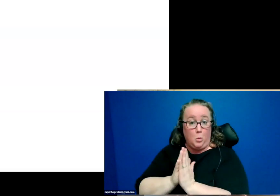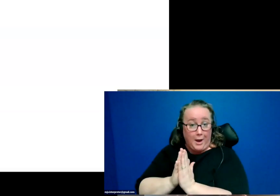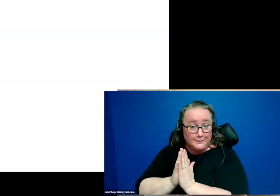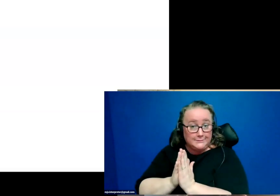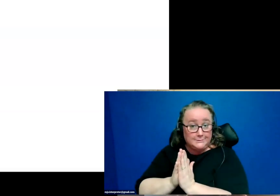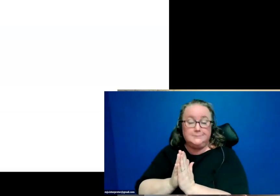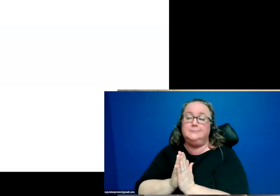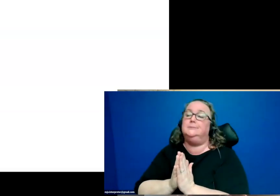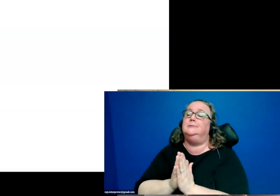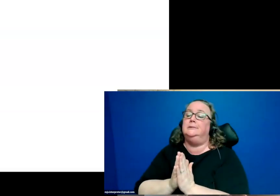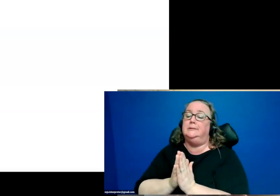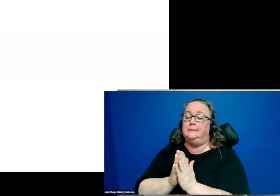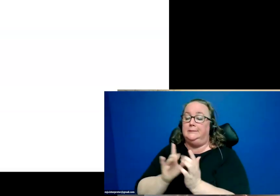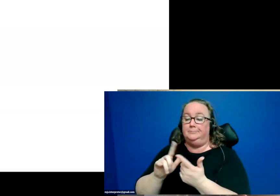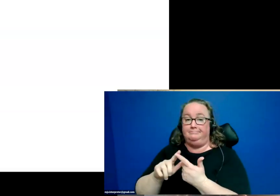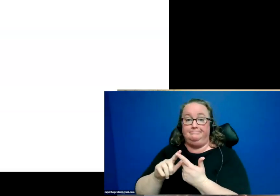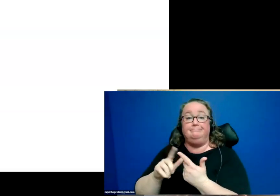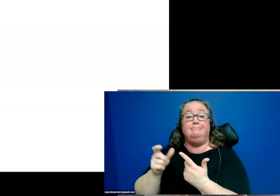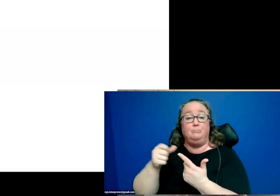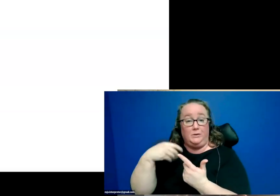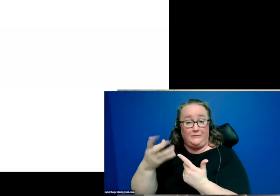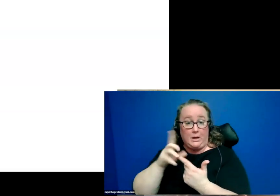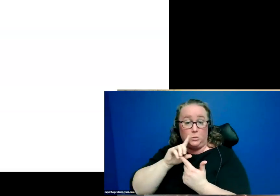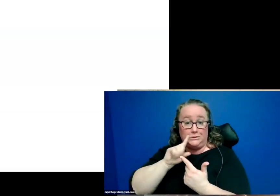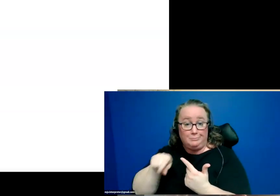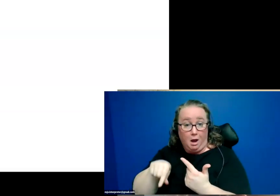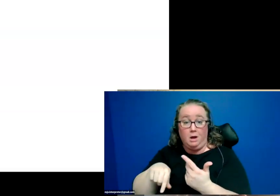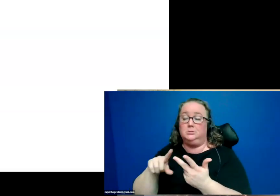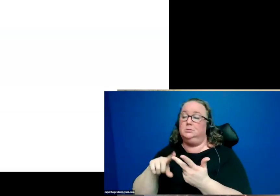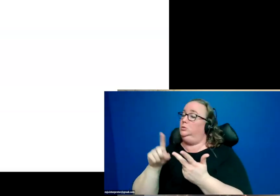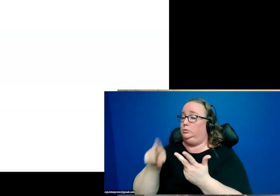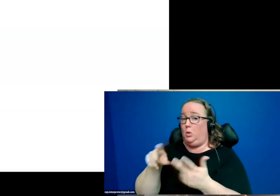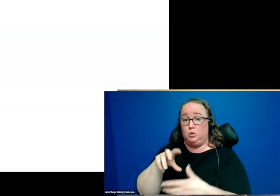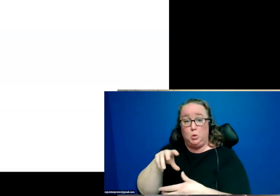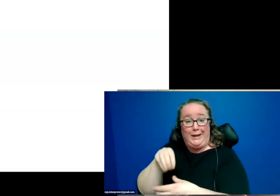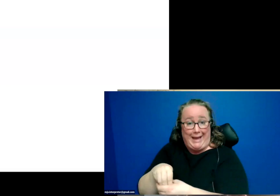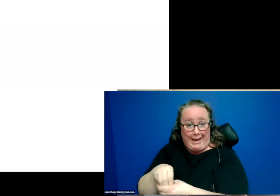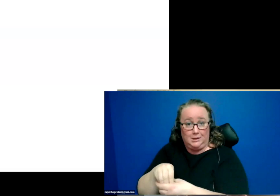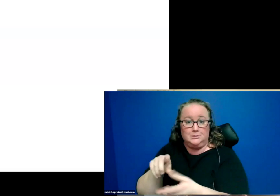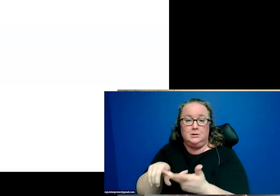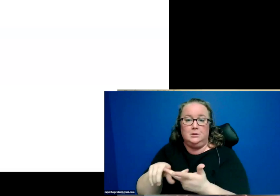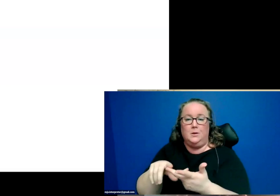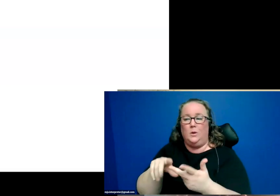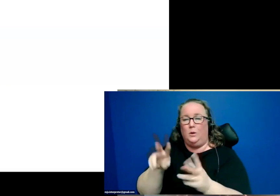to have a response, you're supposed to engage. And so while again, the term interactive process